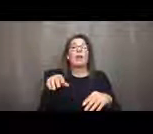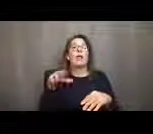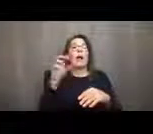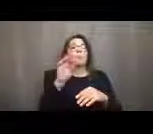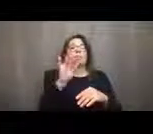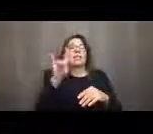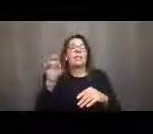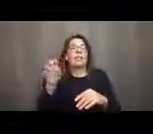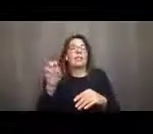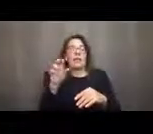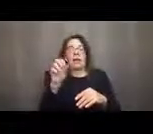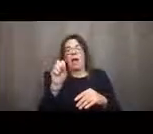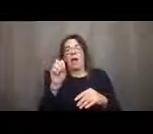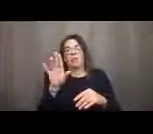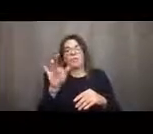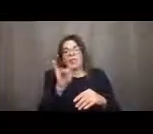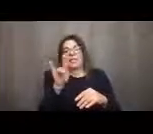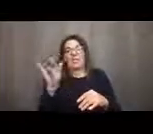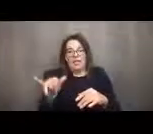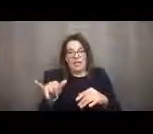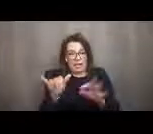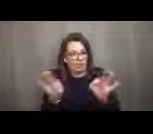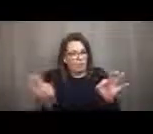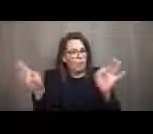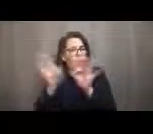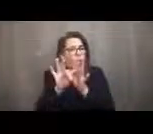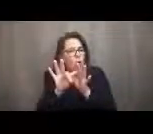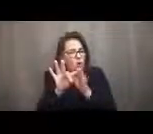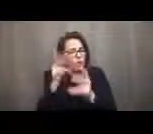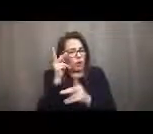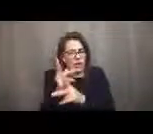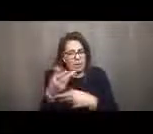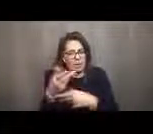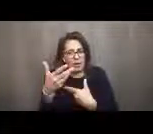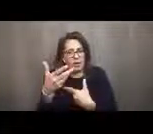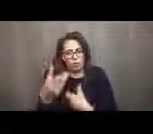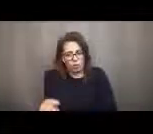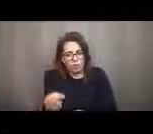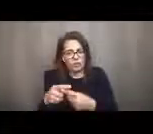for obtaining and maintaining public trust of NIH-funded research.